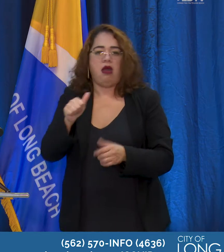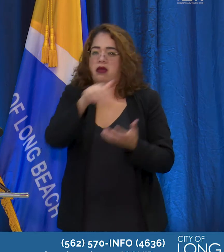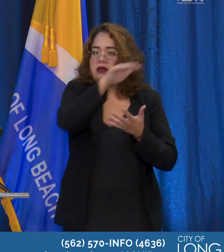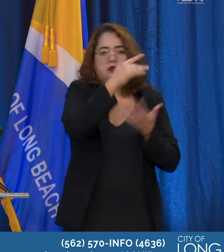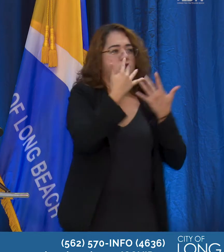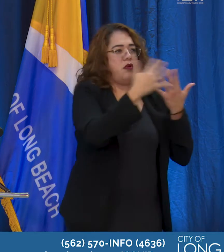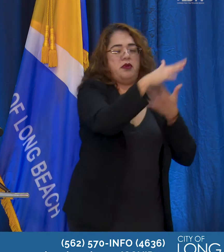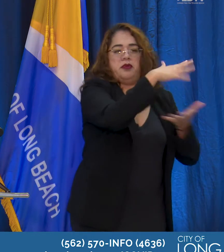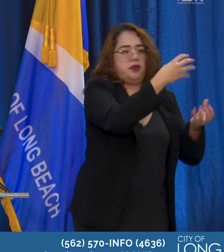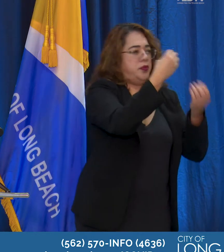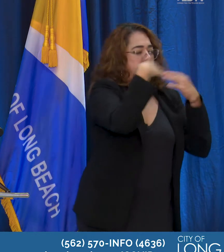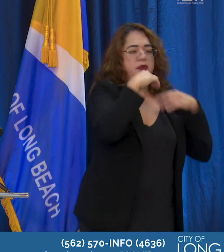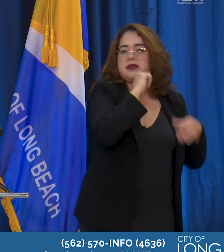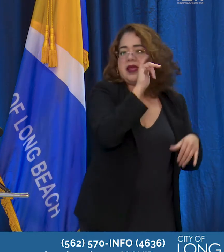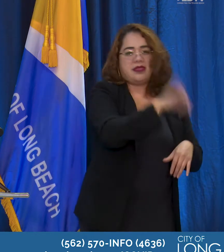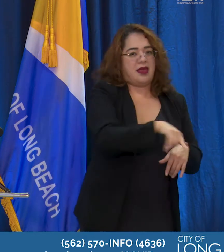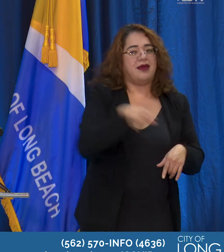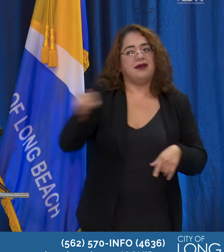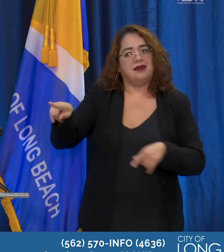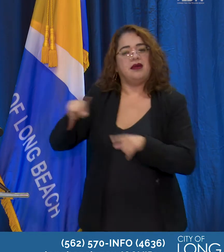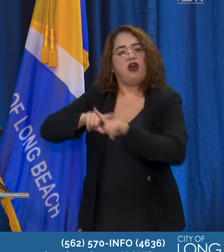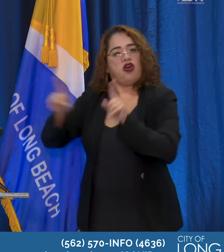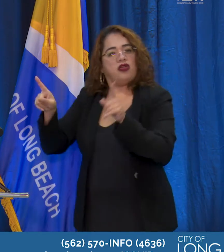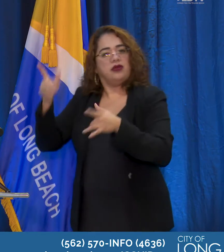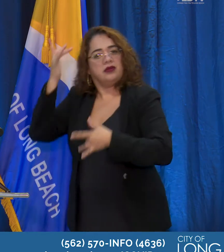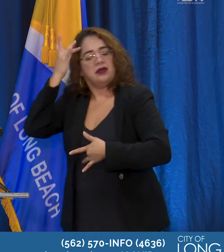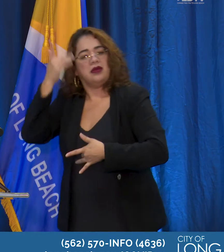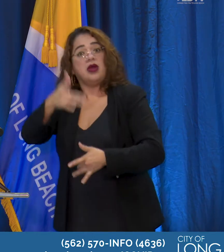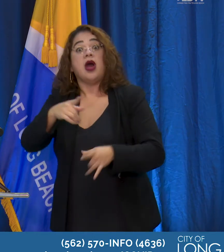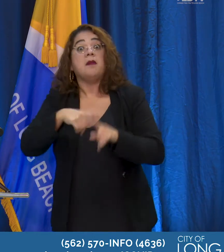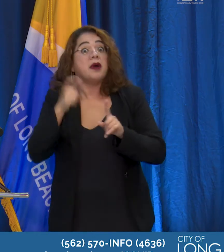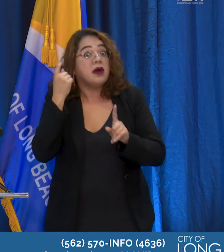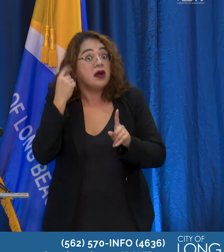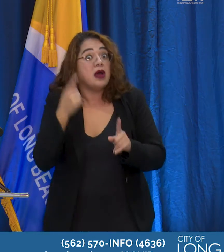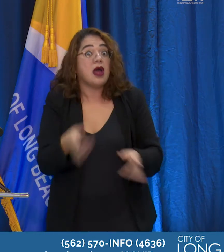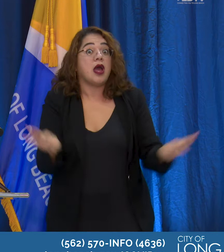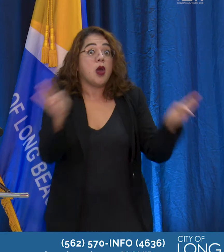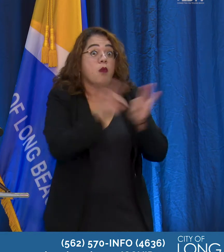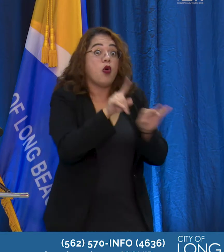like difficulty breathing or chest pain immediately call 9-1-1. Finally